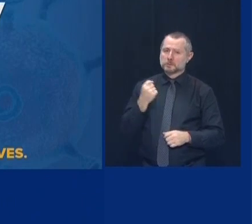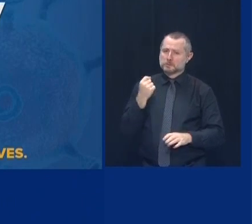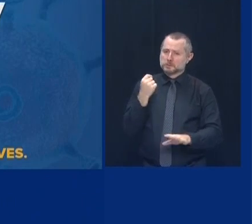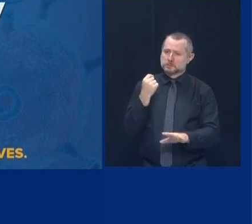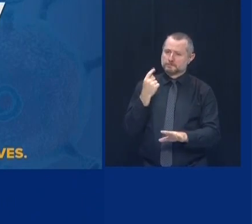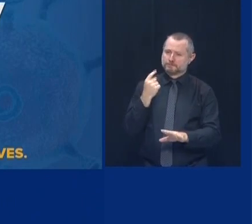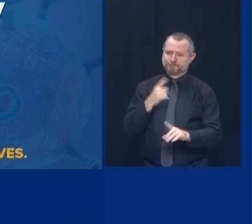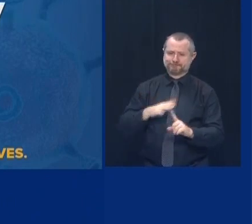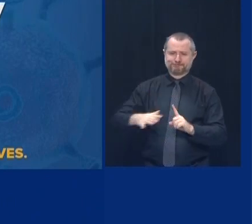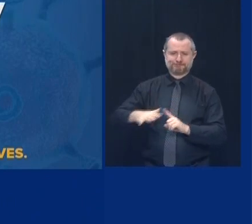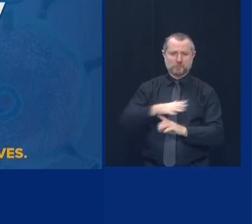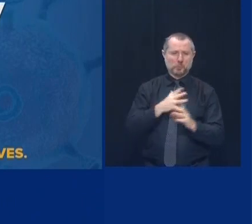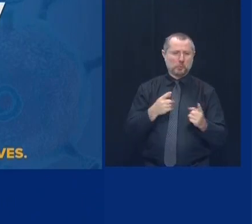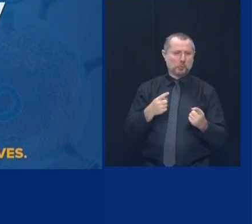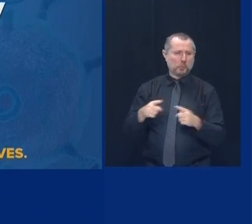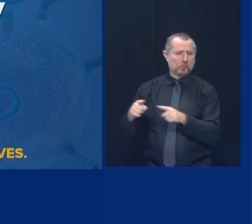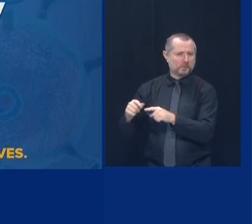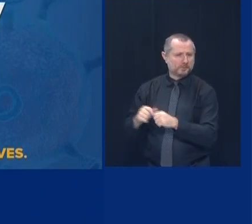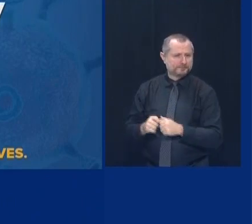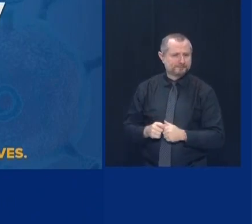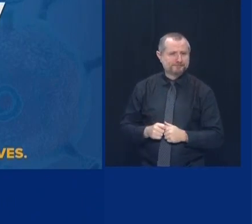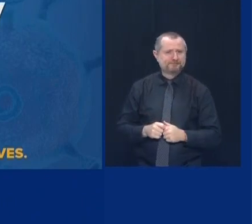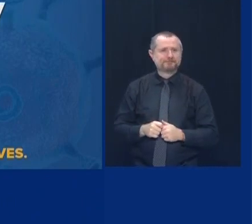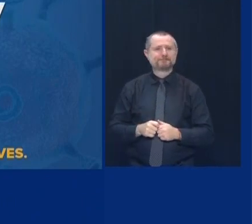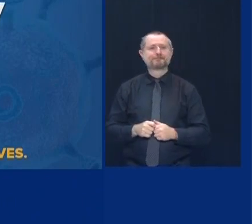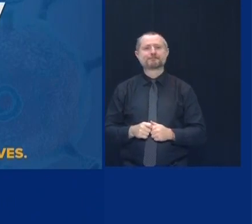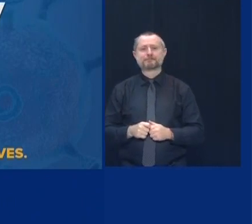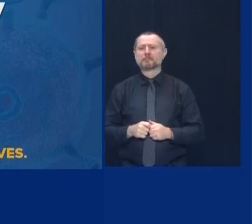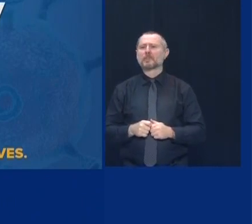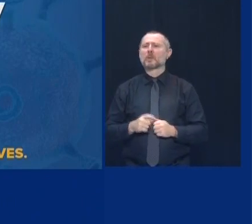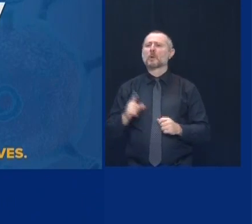YORKERS ARE DOING AT KEEPING THE